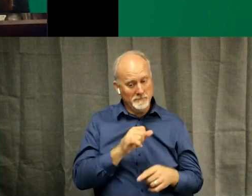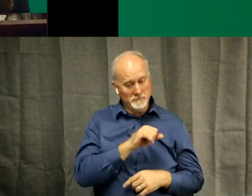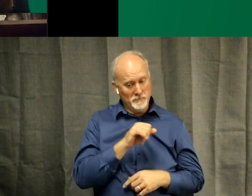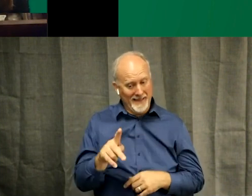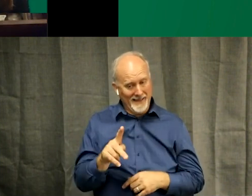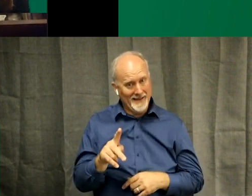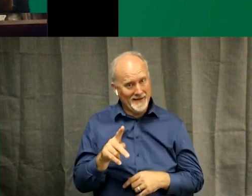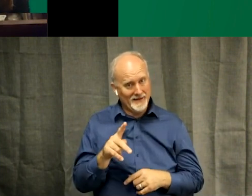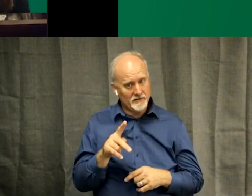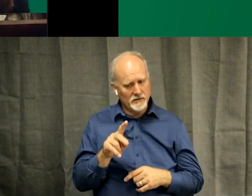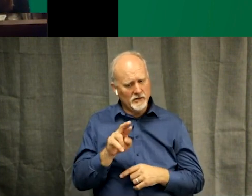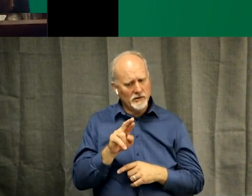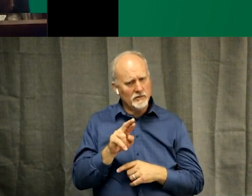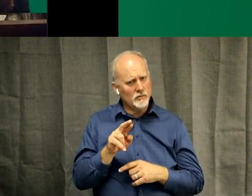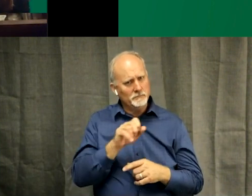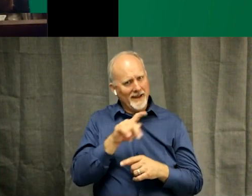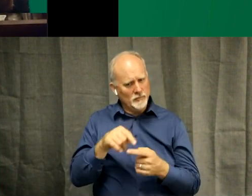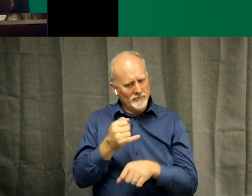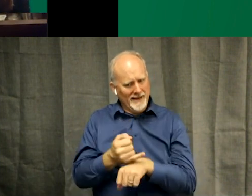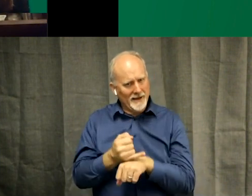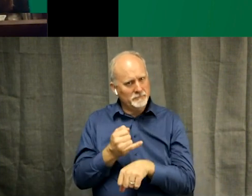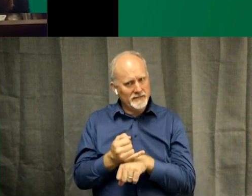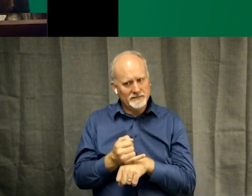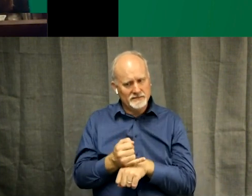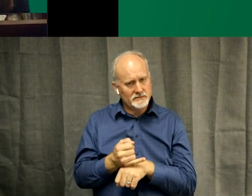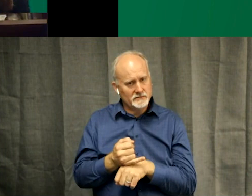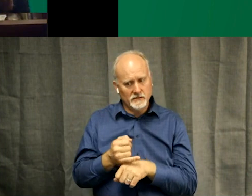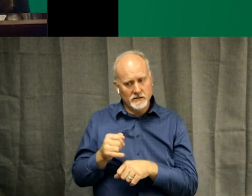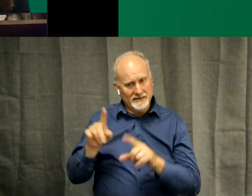have to quarantine in their dorms while they're awaiting results uh dr faircloth